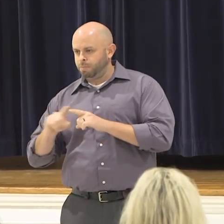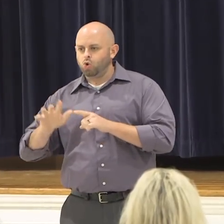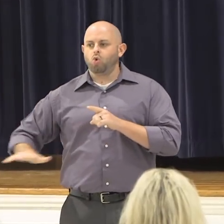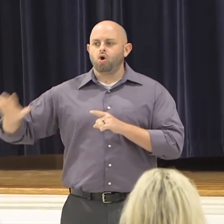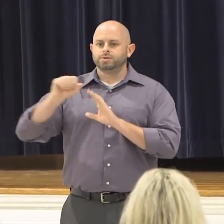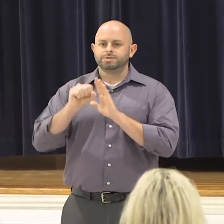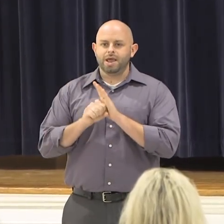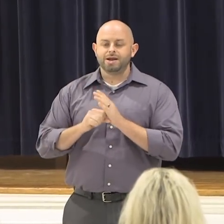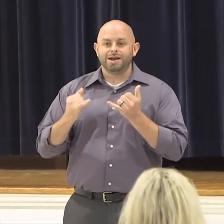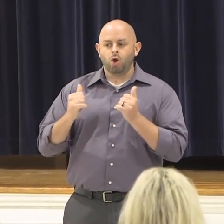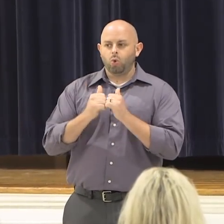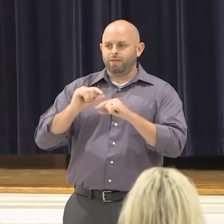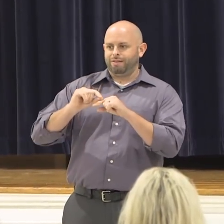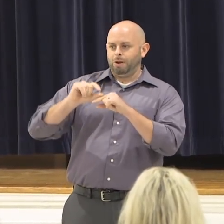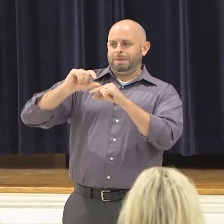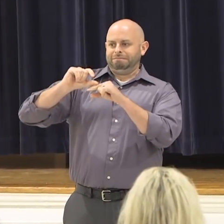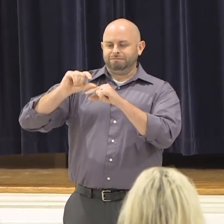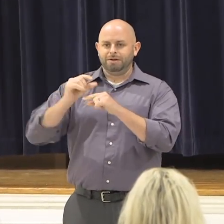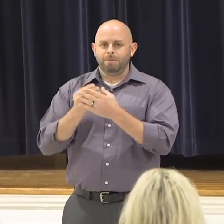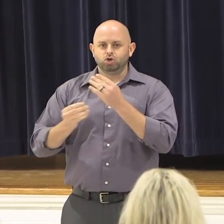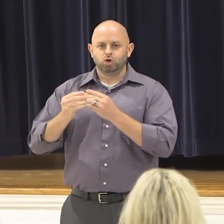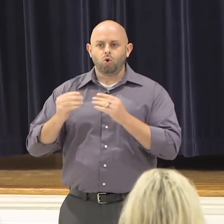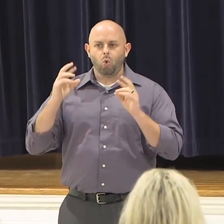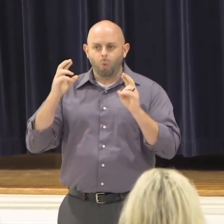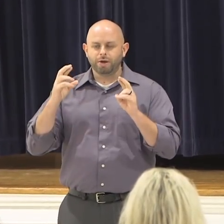little bit of a budget we're hoping to even further these kinds of activities